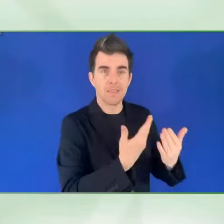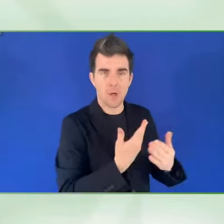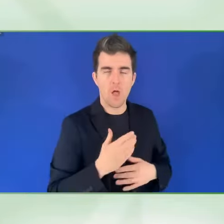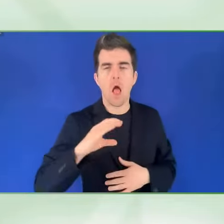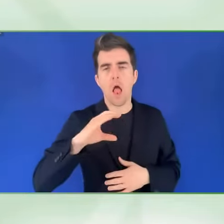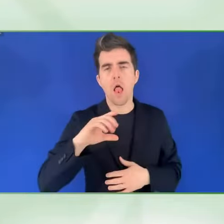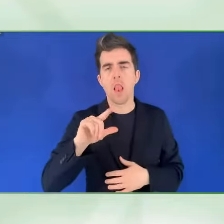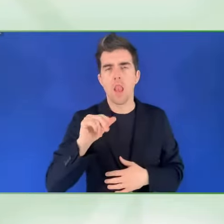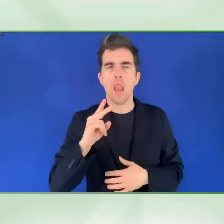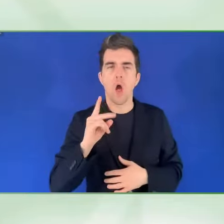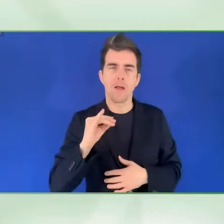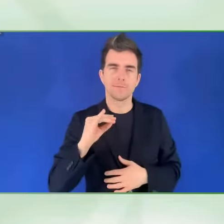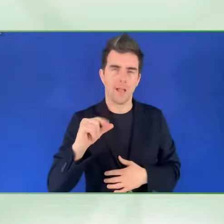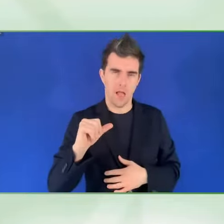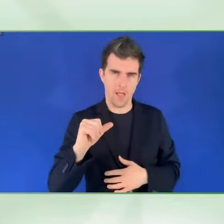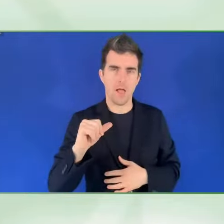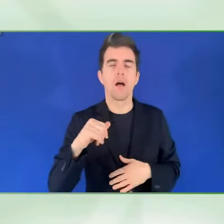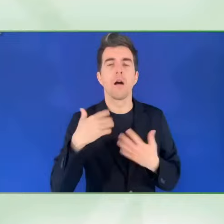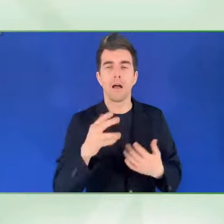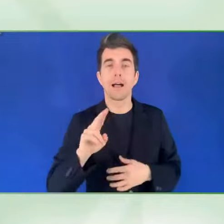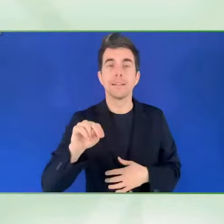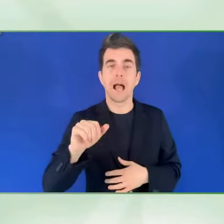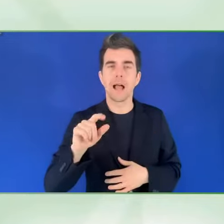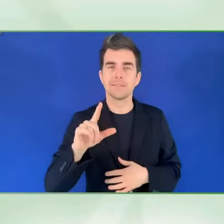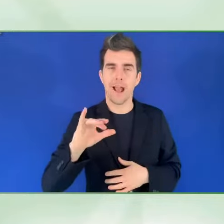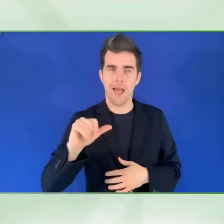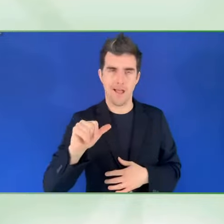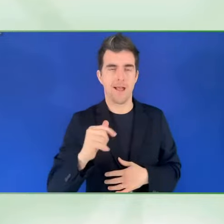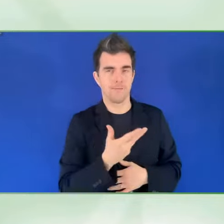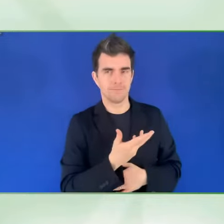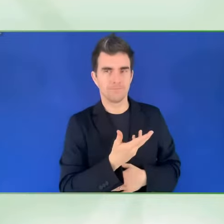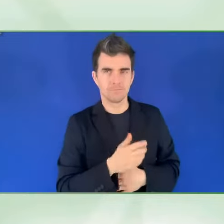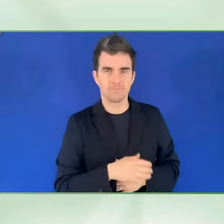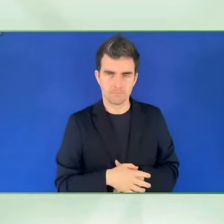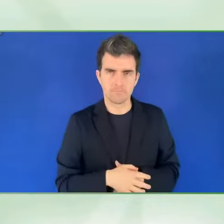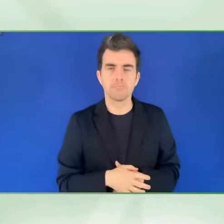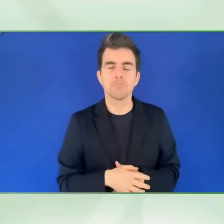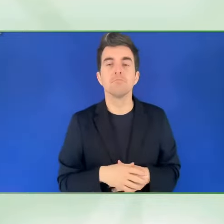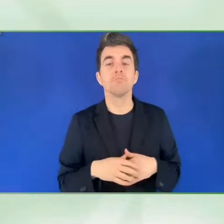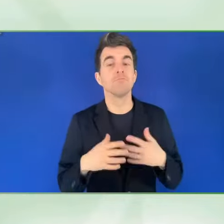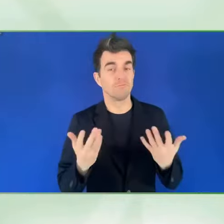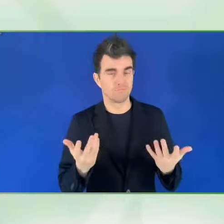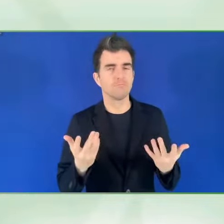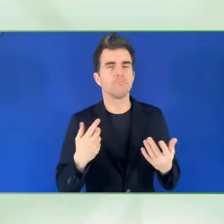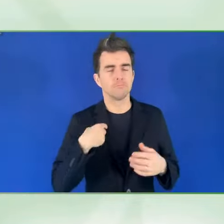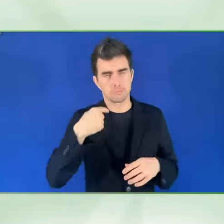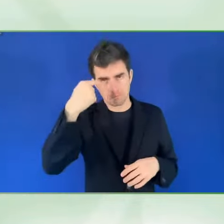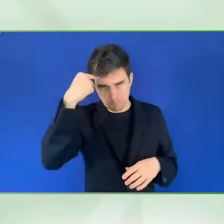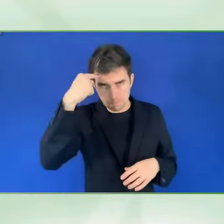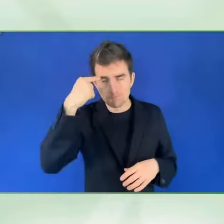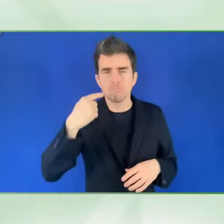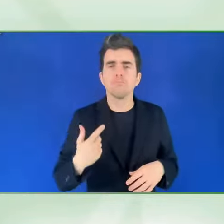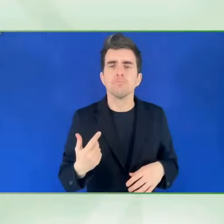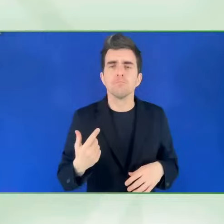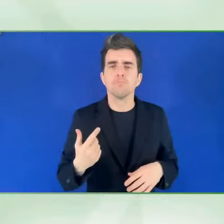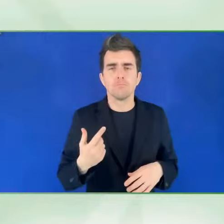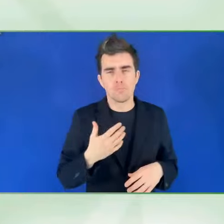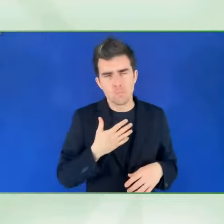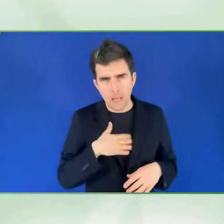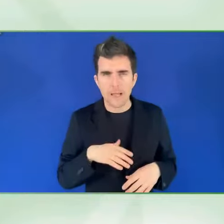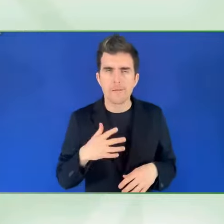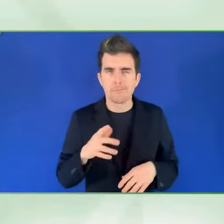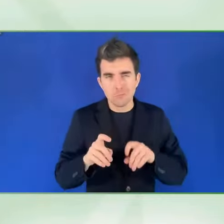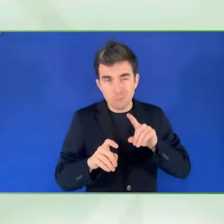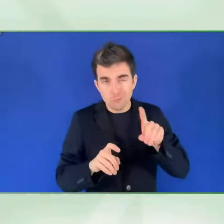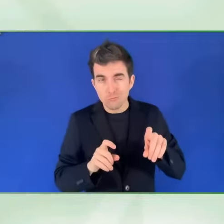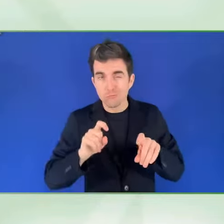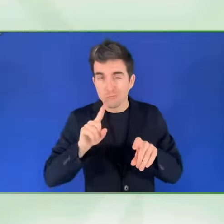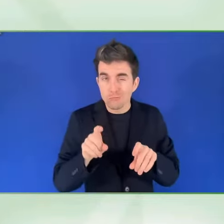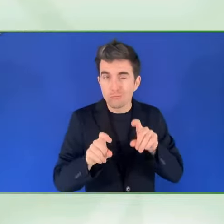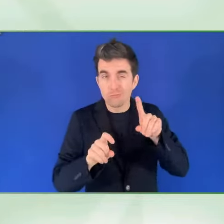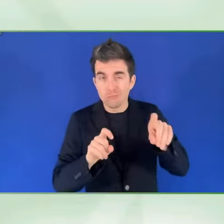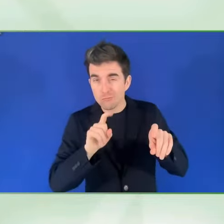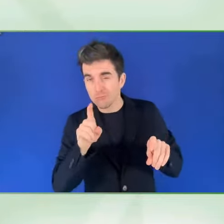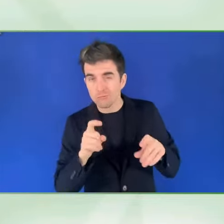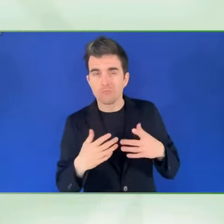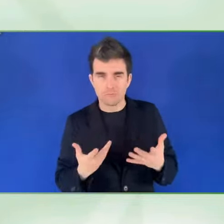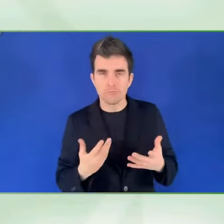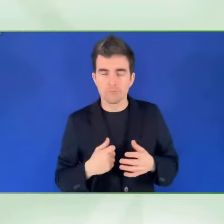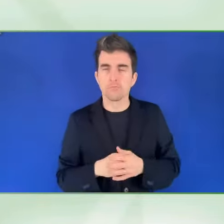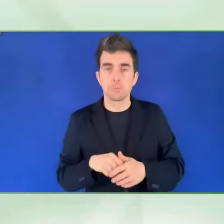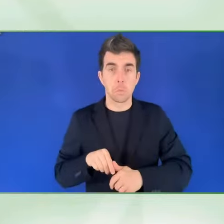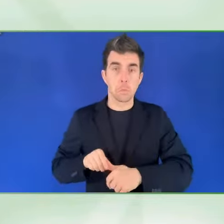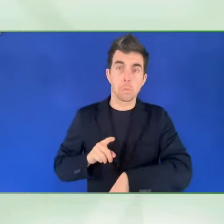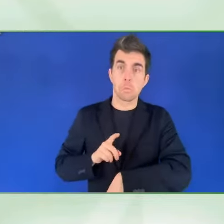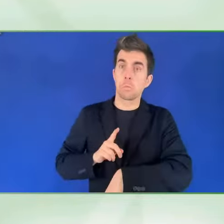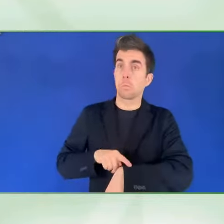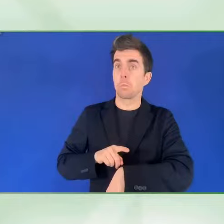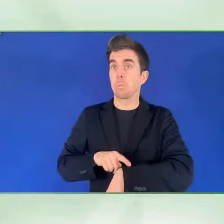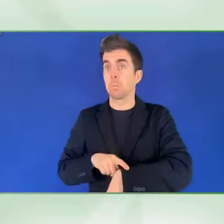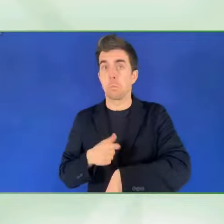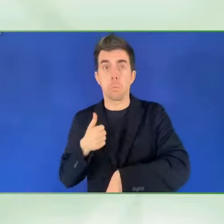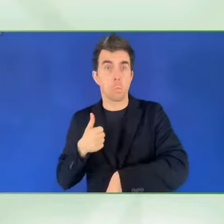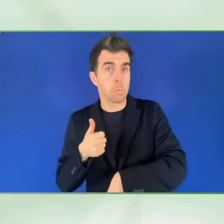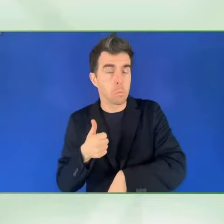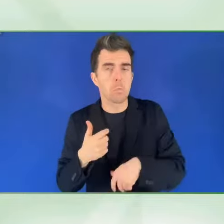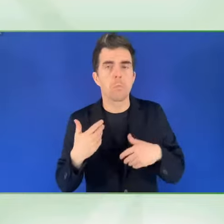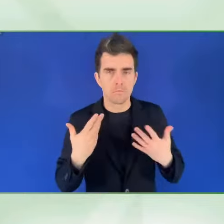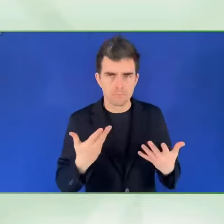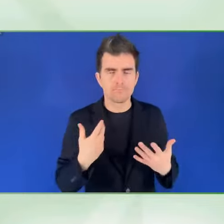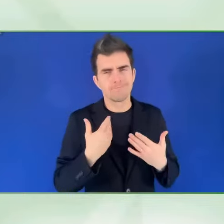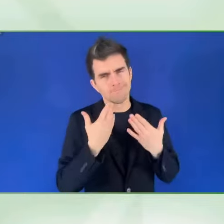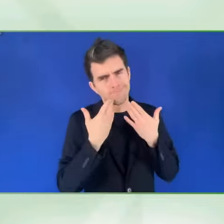has only been away to homogenise and take away our joy of being together."